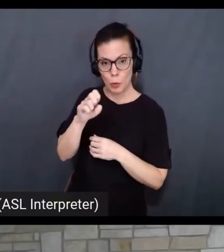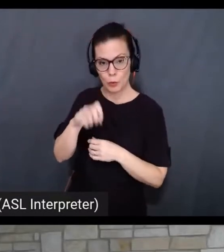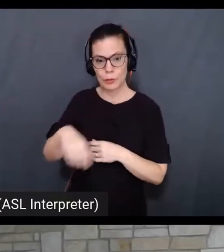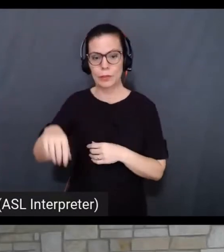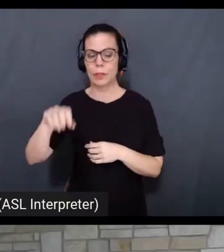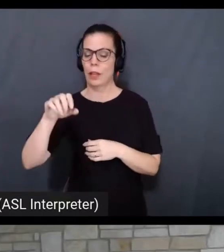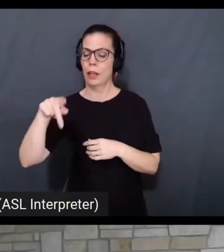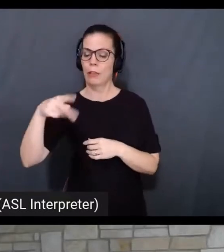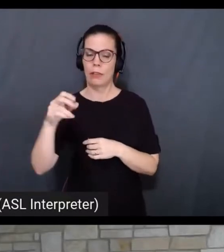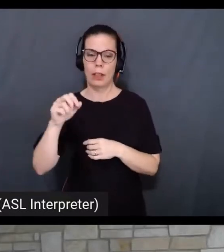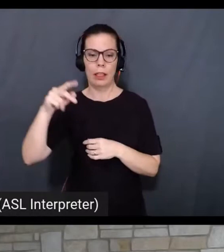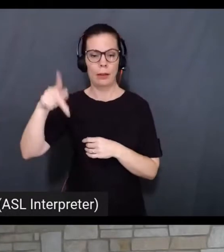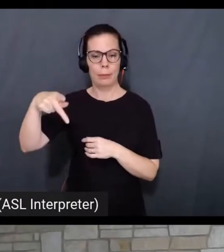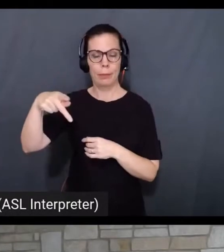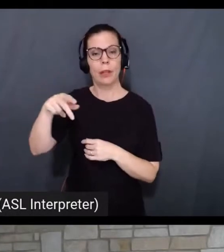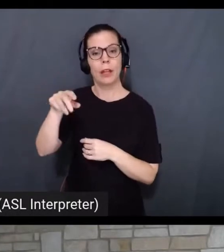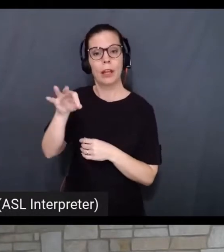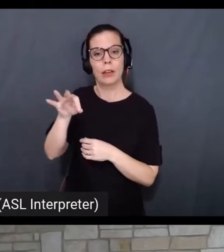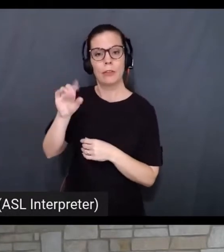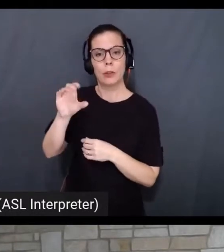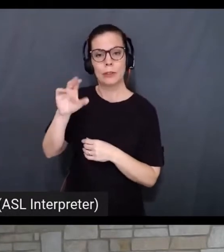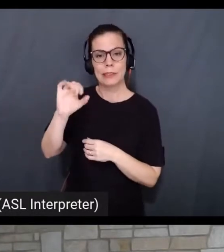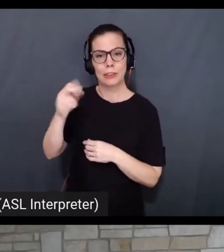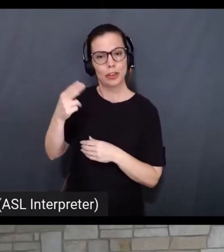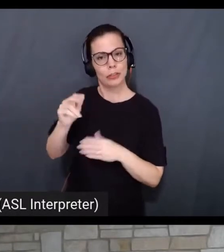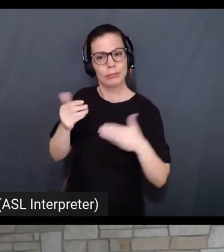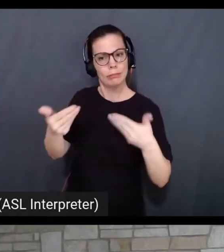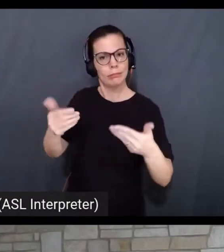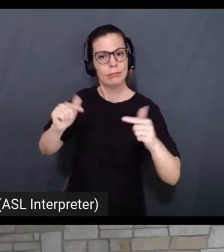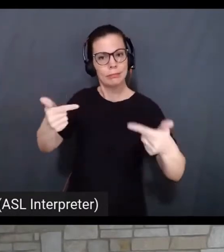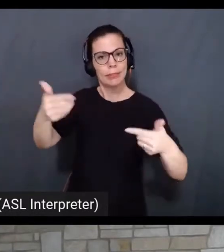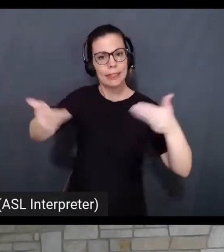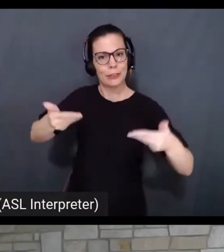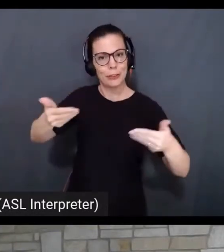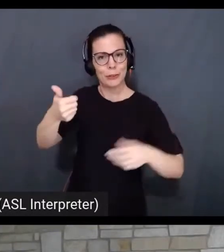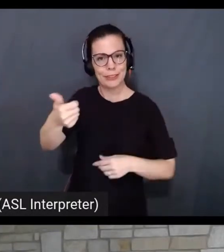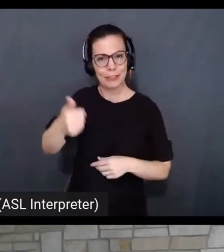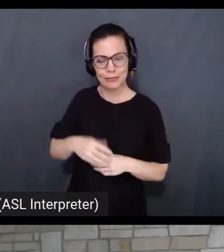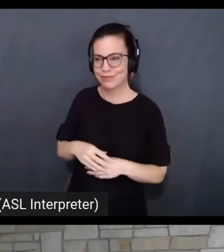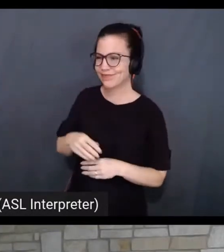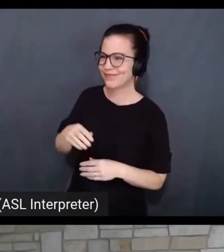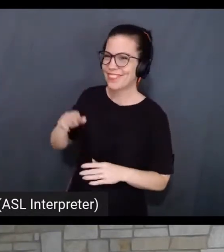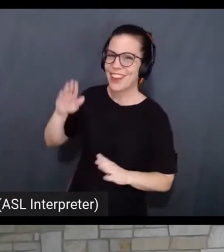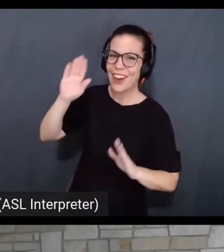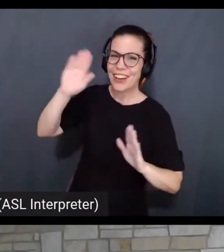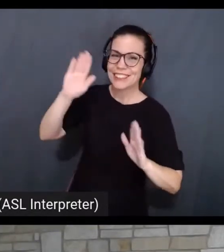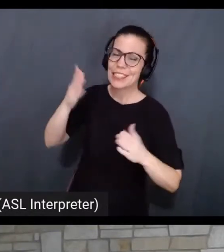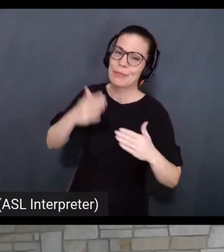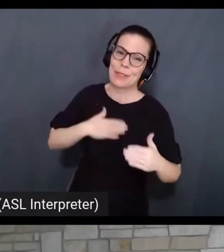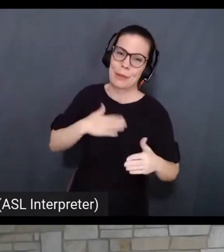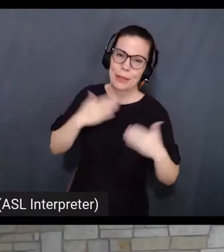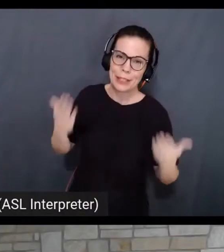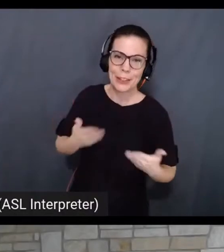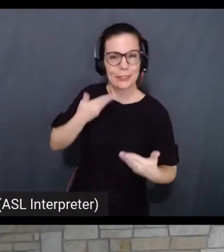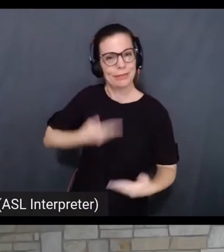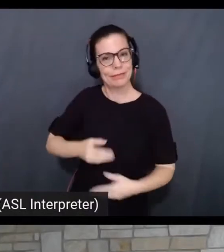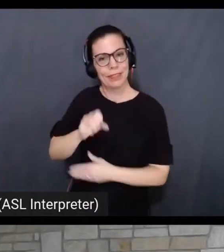and I will let them introduce themselves. Awesome, happy to be here, I'm Simon Lightstone. I'm a Product Manager at Amazon,